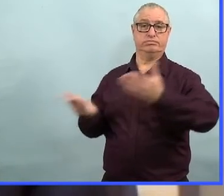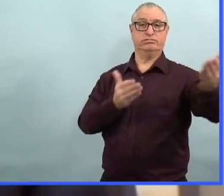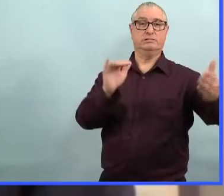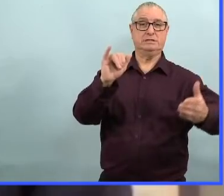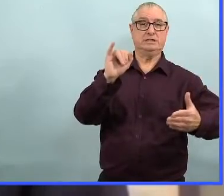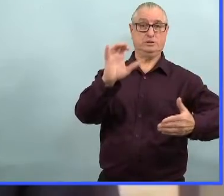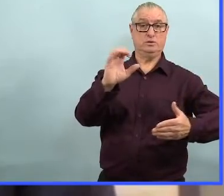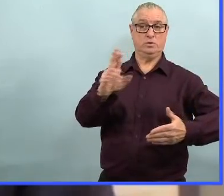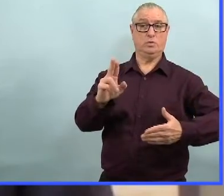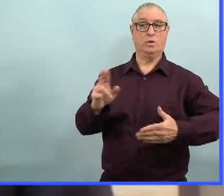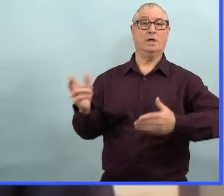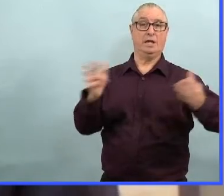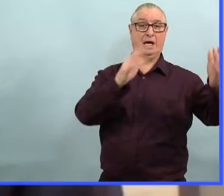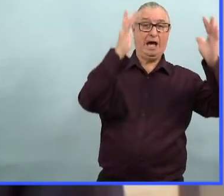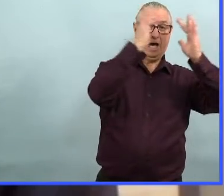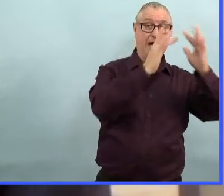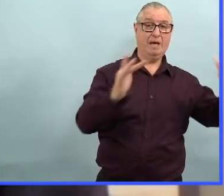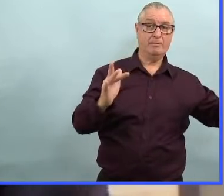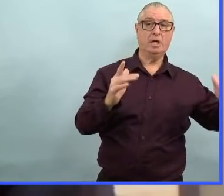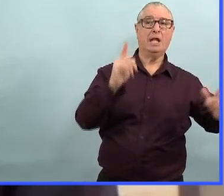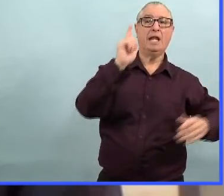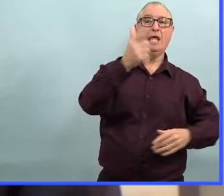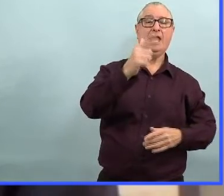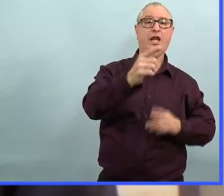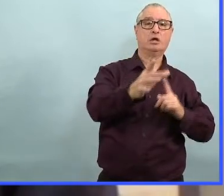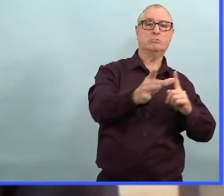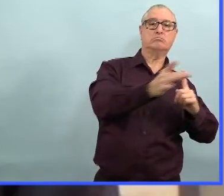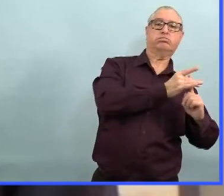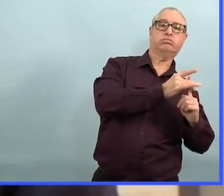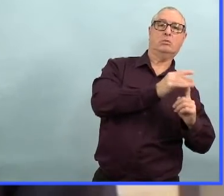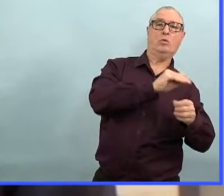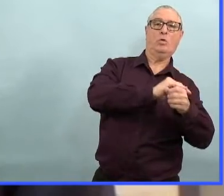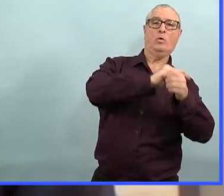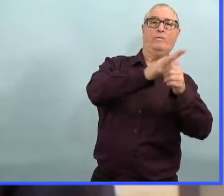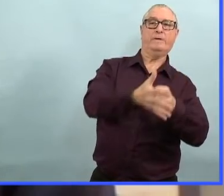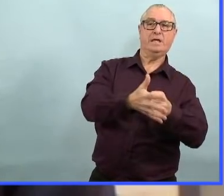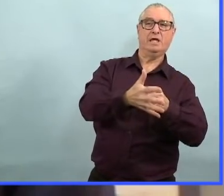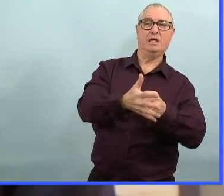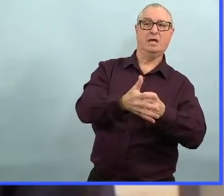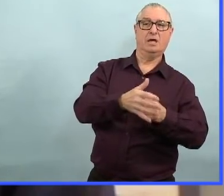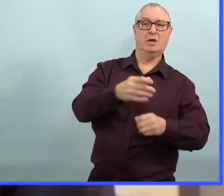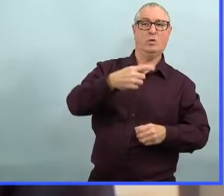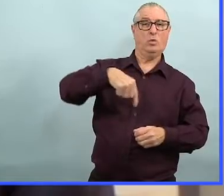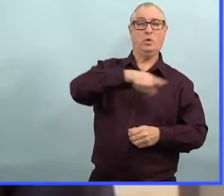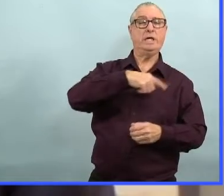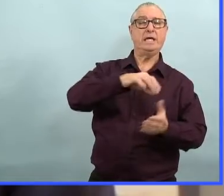yeah and so right now i don't have any uh any details on that um the the way we've